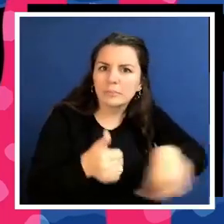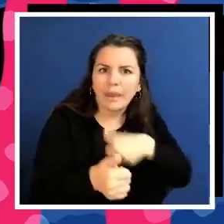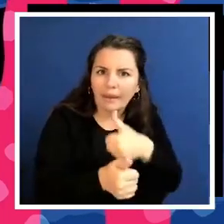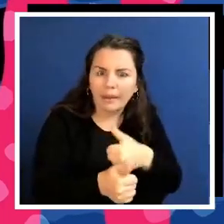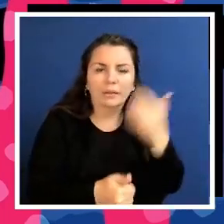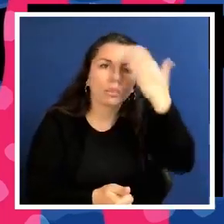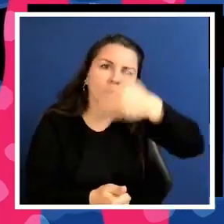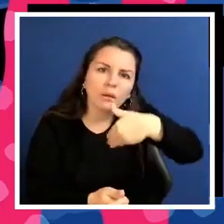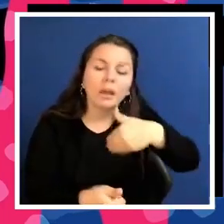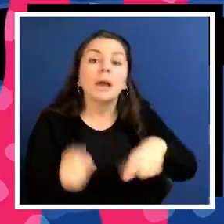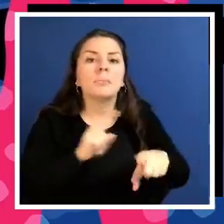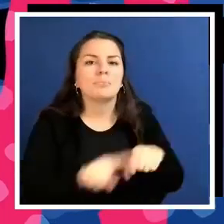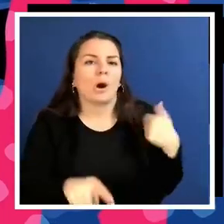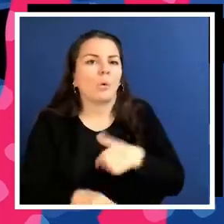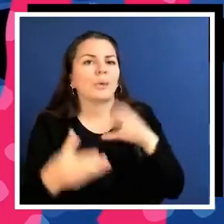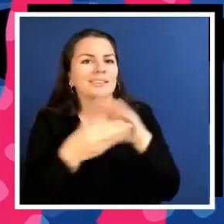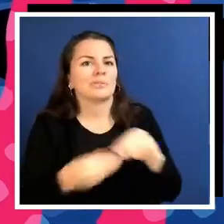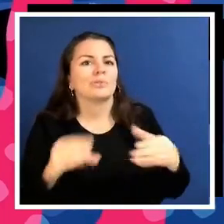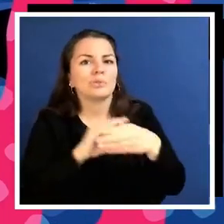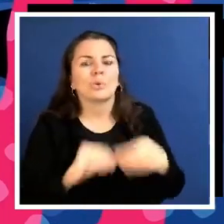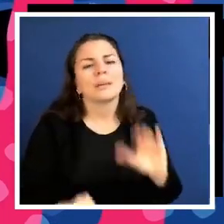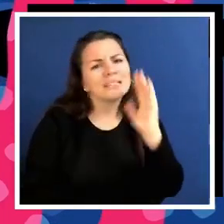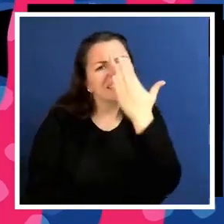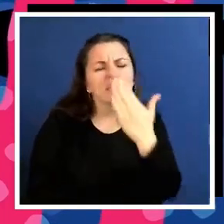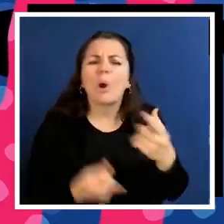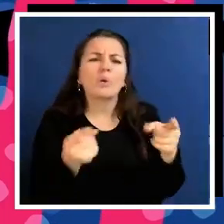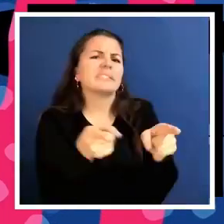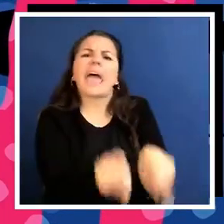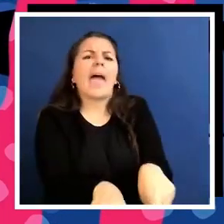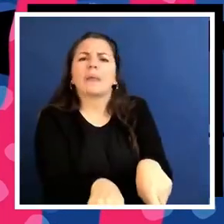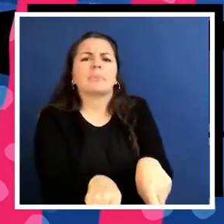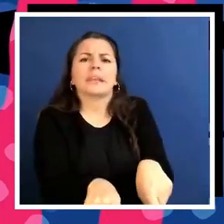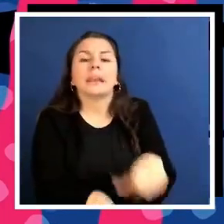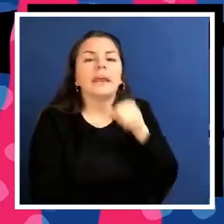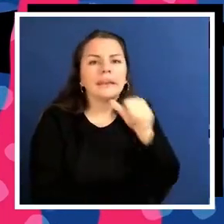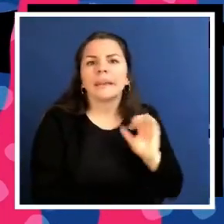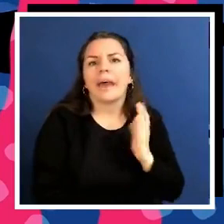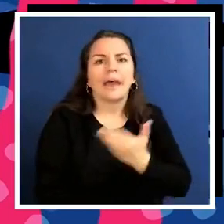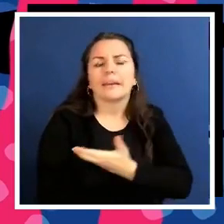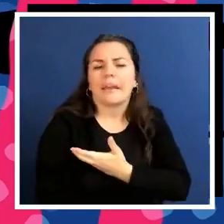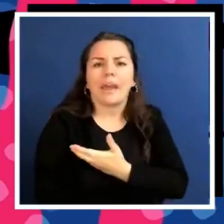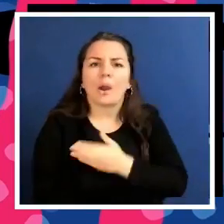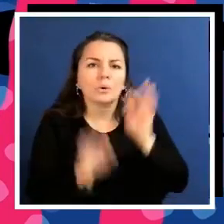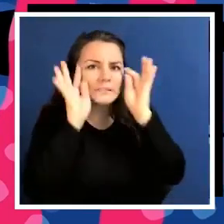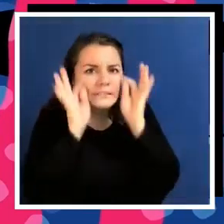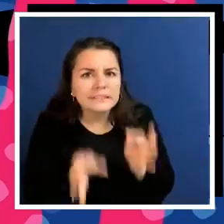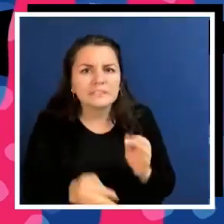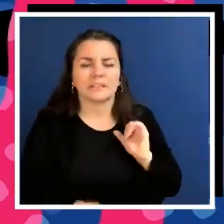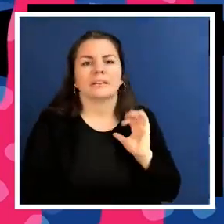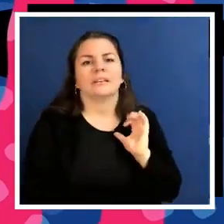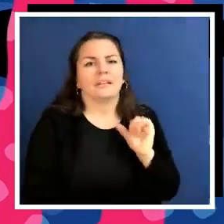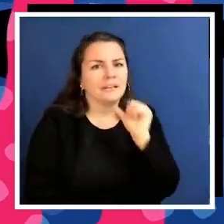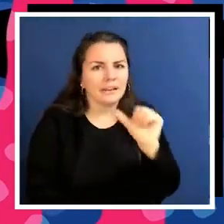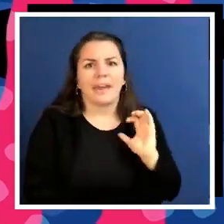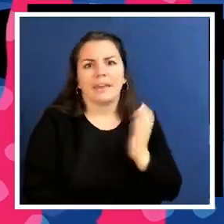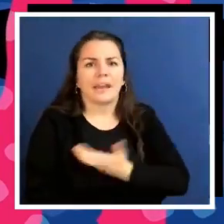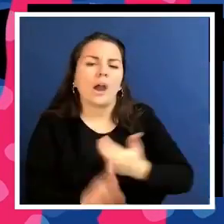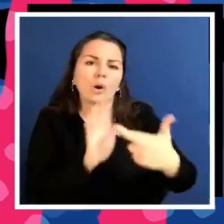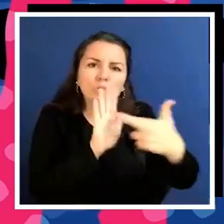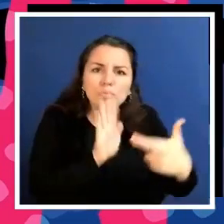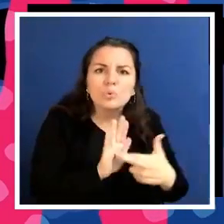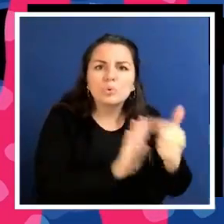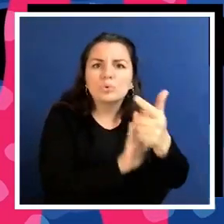I MAKE INEQUALITY FEEL LIKE A